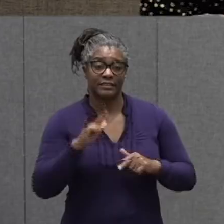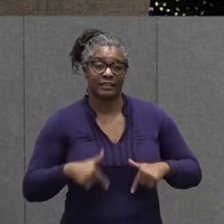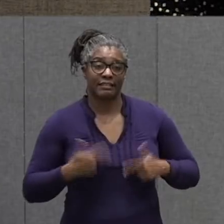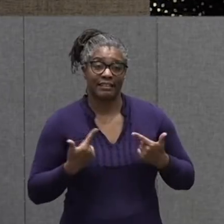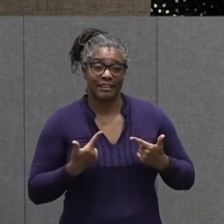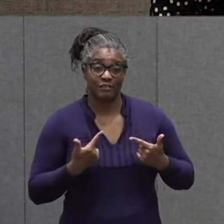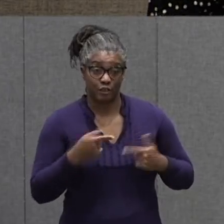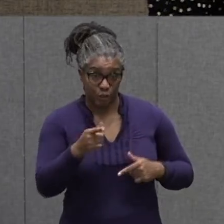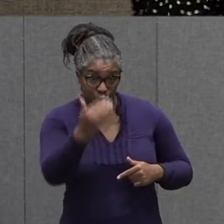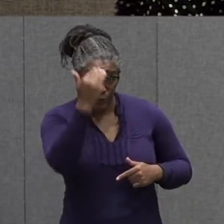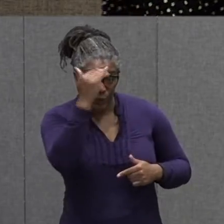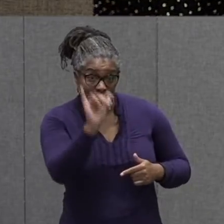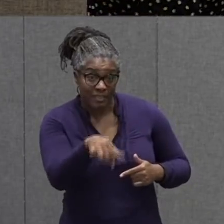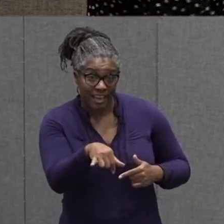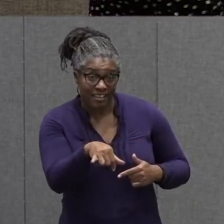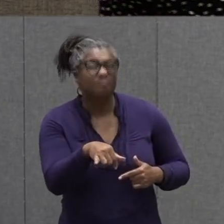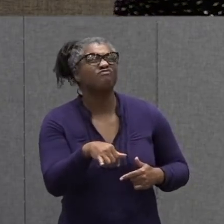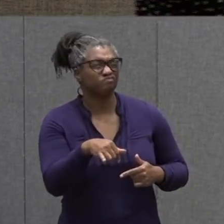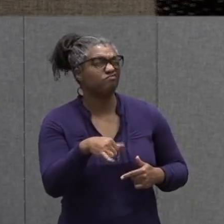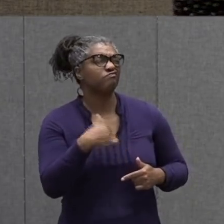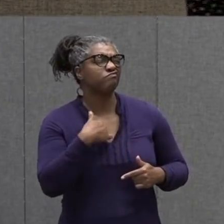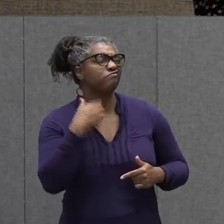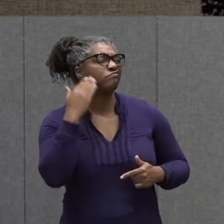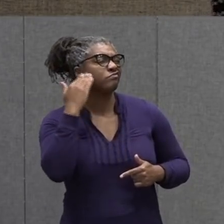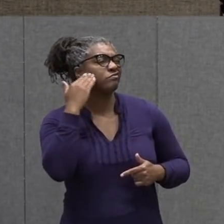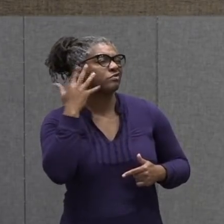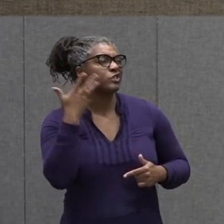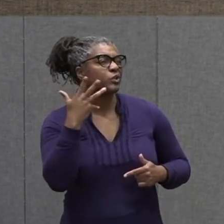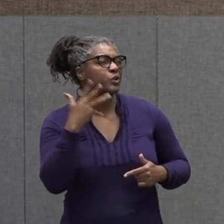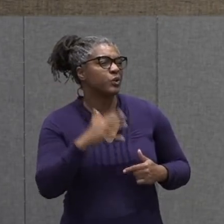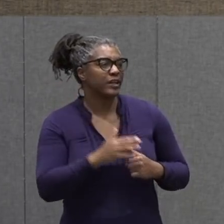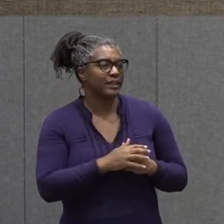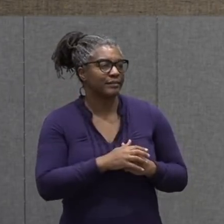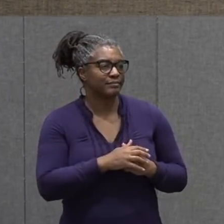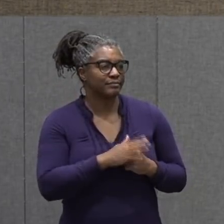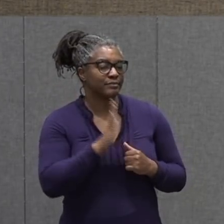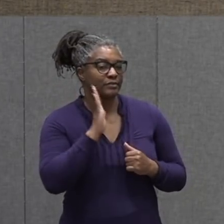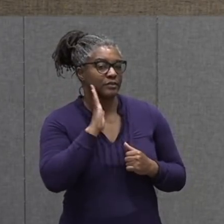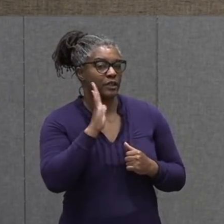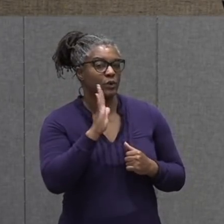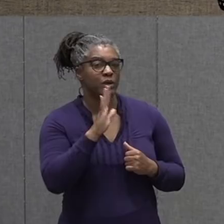I'm pretty sure I knew that so I'm gonna go ahead and make that my orange